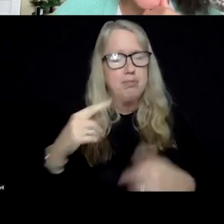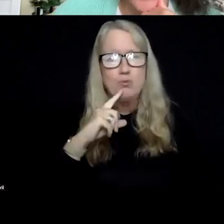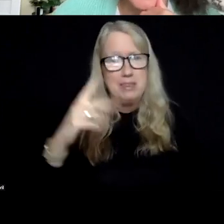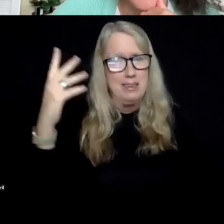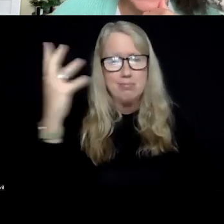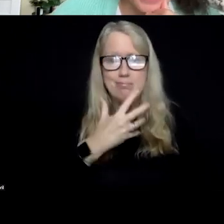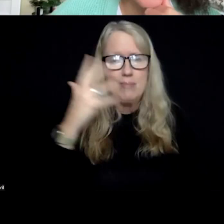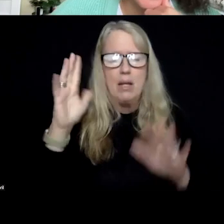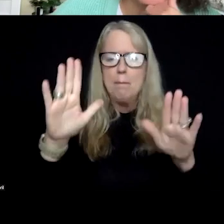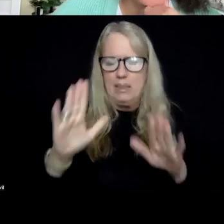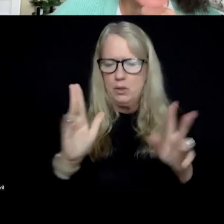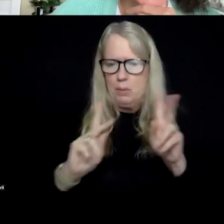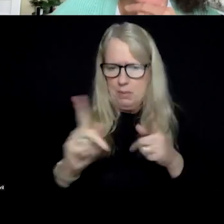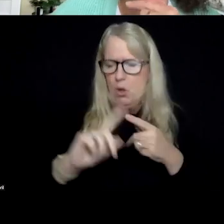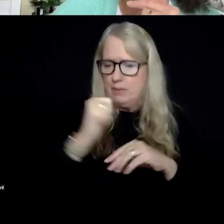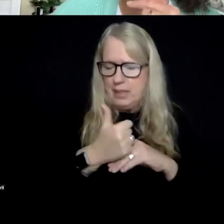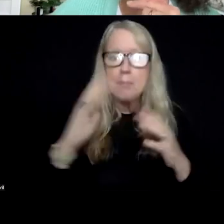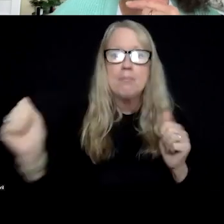WHAT FOLKS HAVE SET UP.